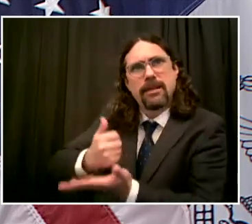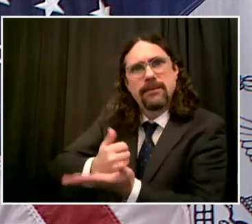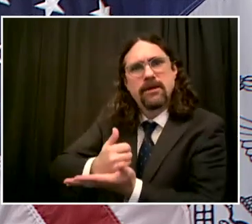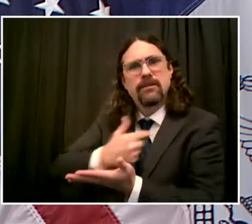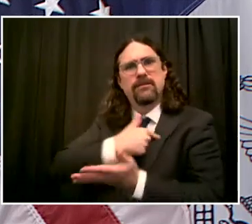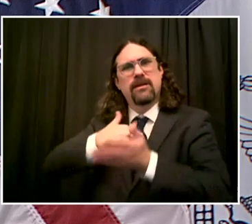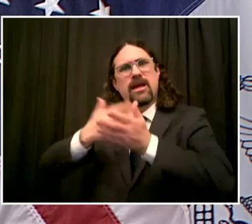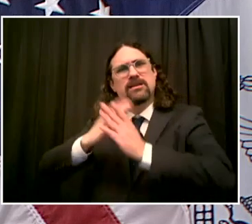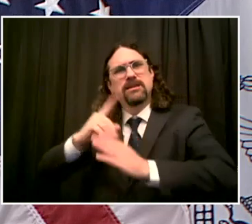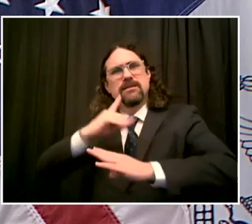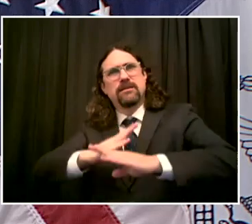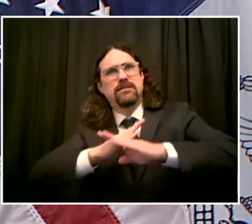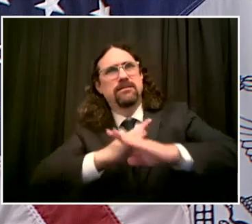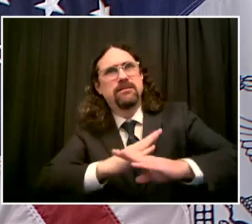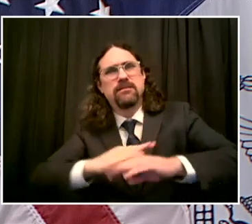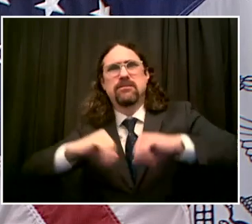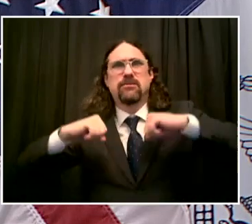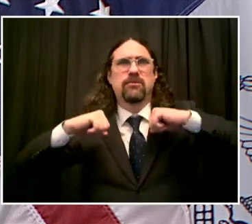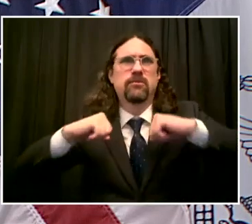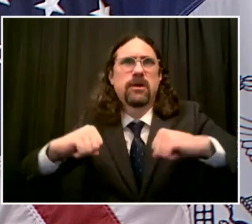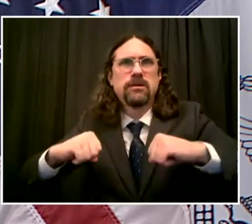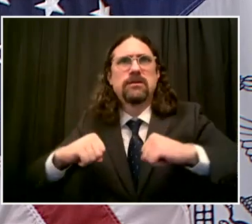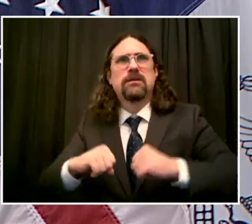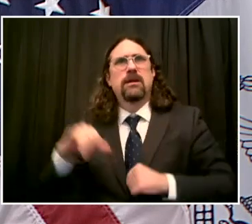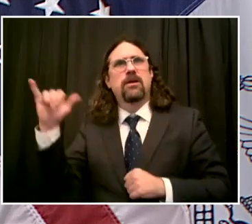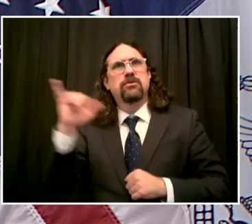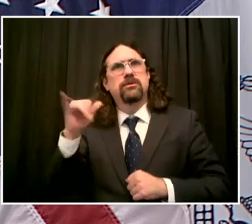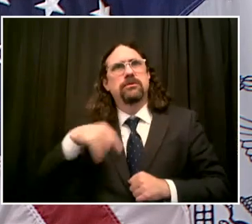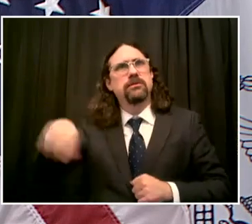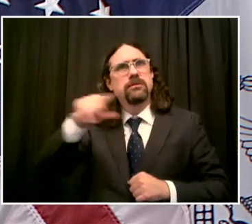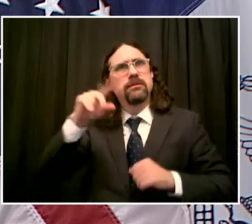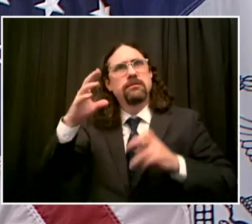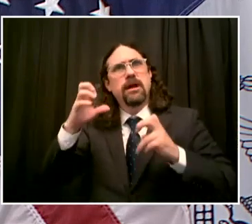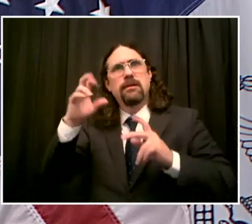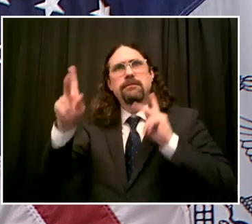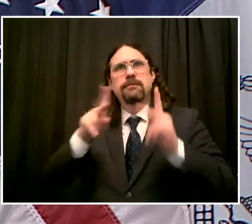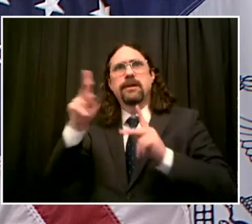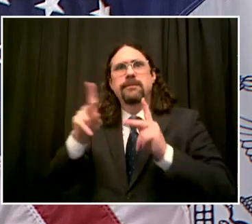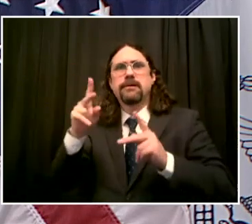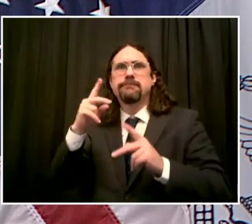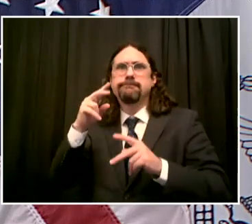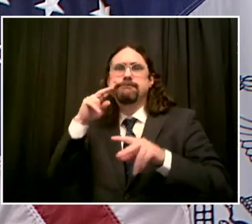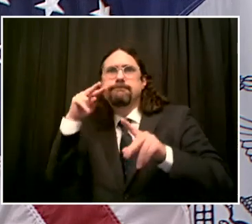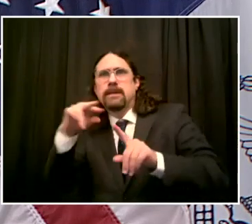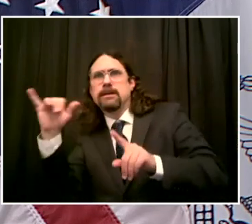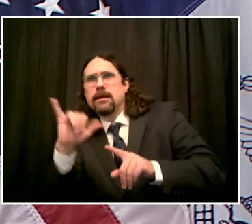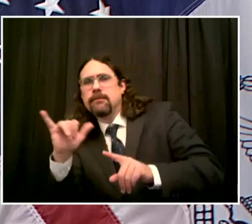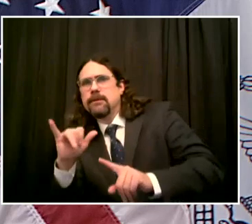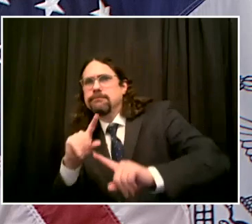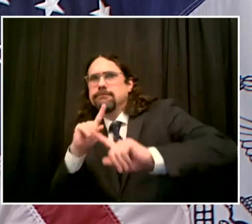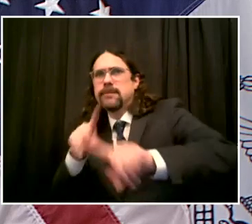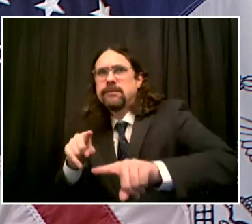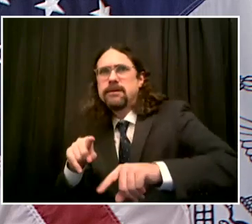SURE IT IS FAIR AND JUST AND FOR OUR GUARDIANS TO